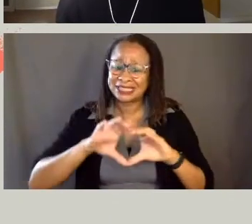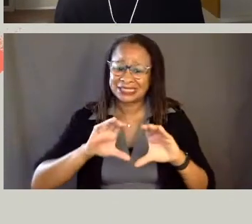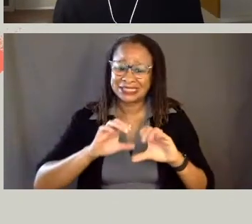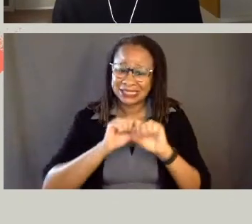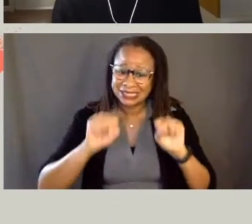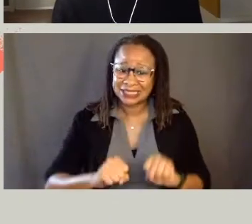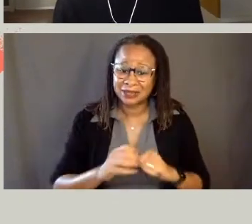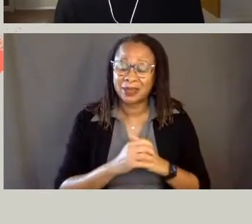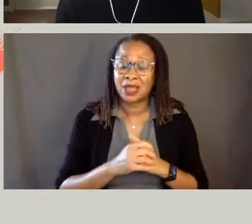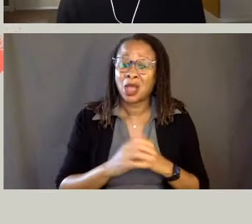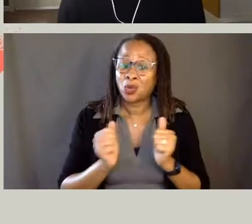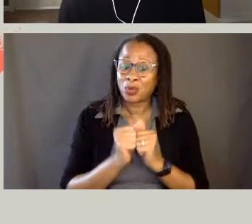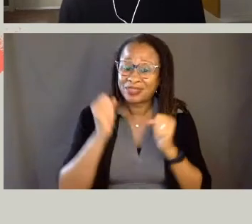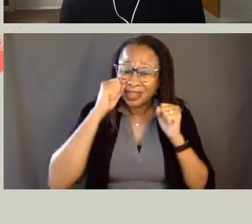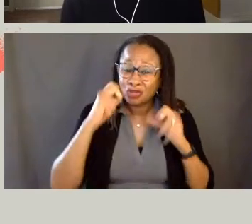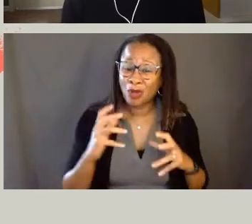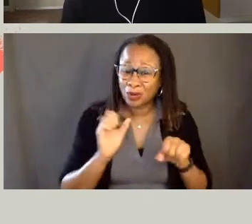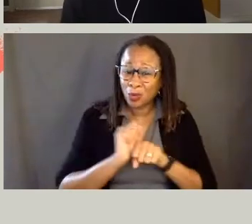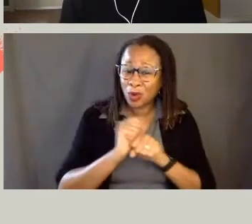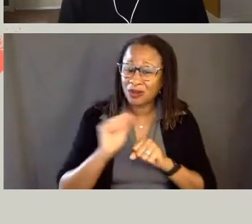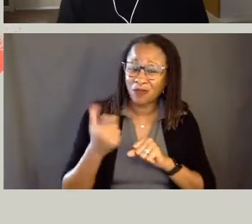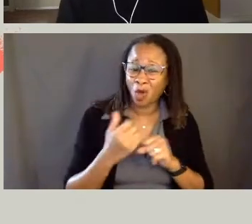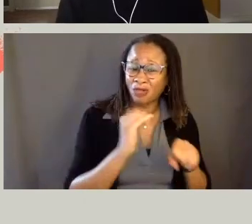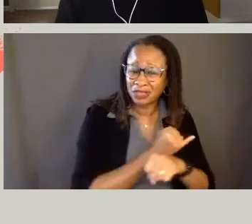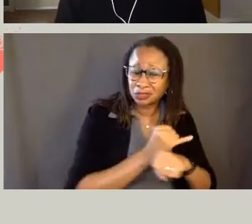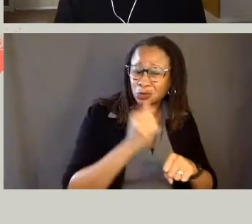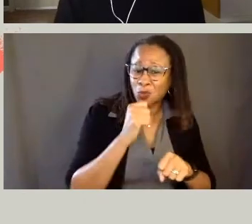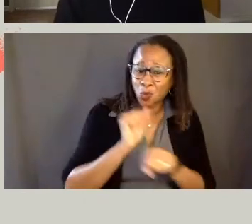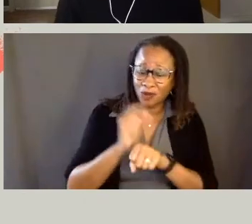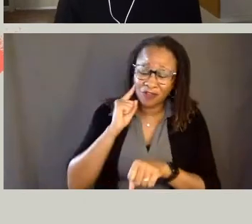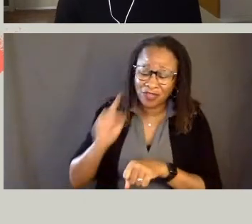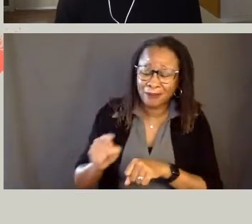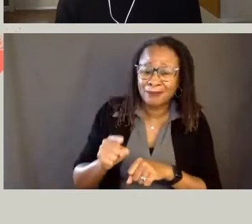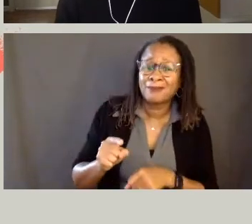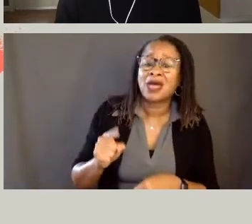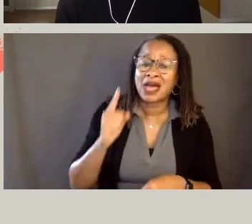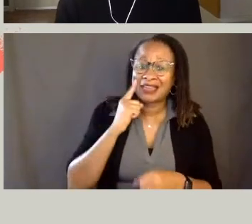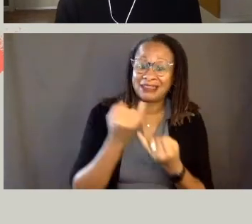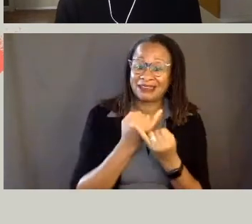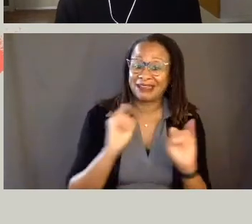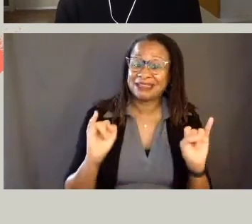With all the incredible work of all these institutions that work for them, I think their independent voices still actually